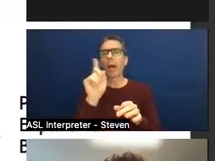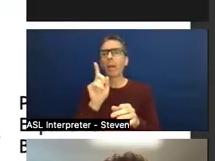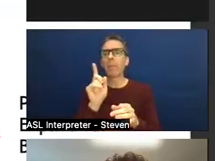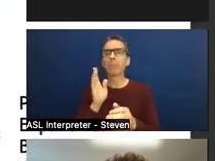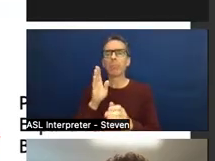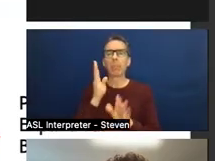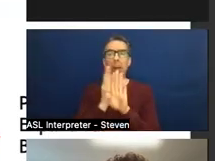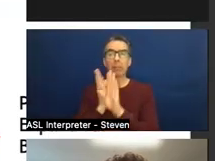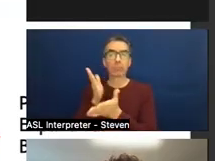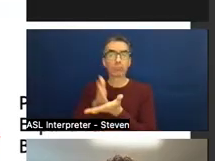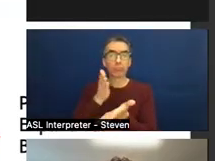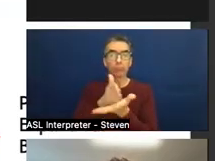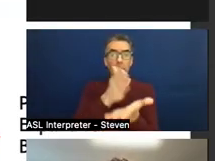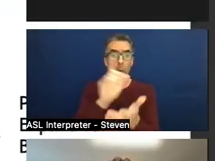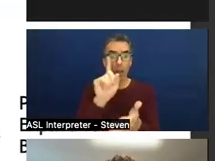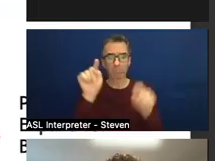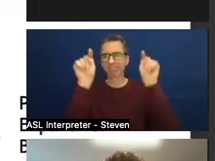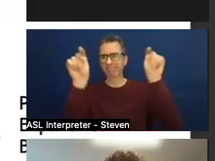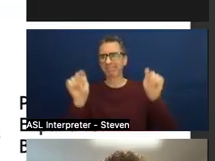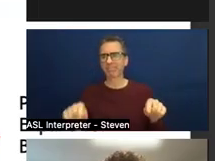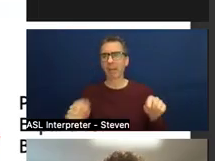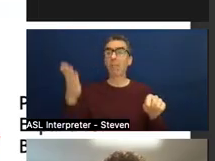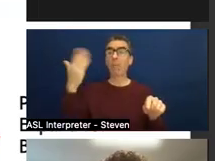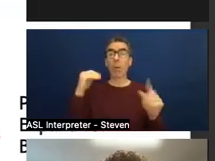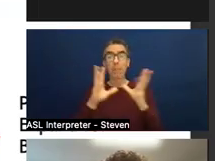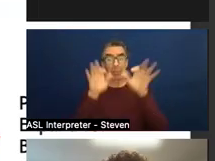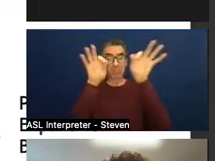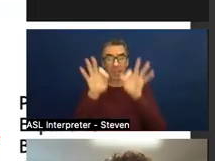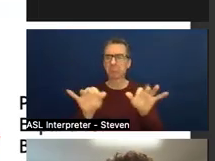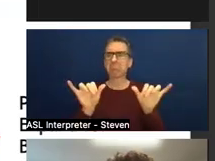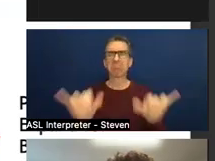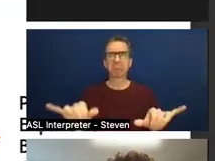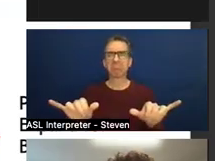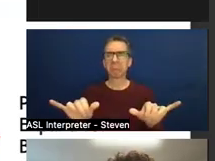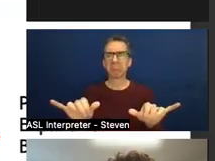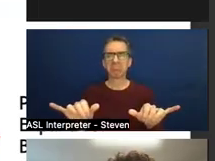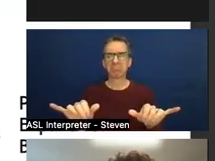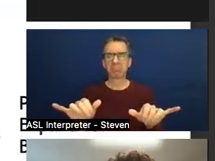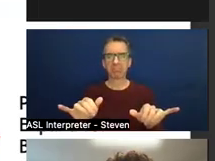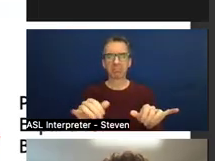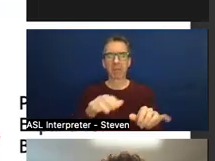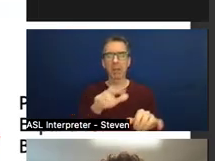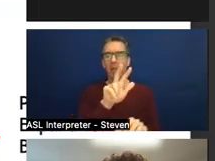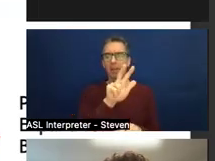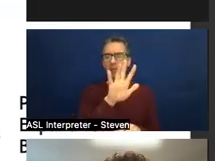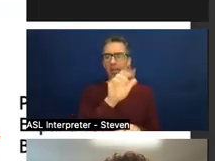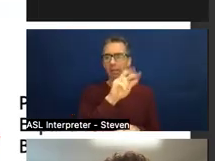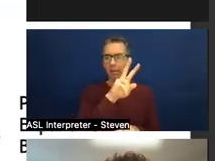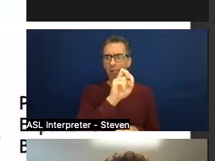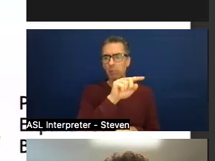I think in the last stakeholder meeting we covered the shift from 35th Avenue to 32nd Avenue.